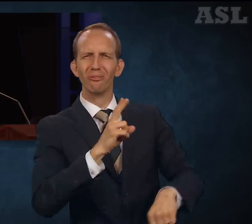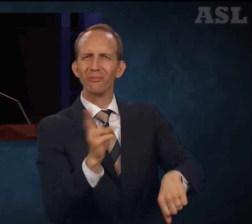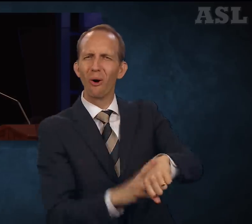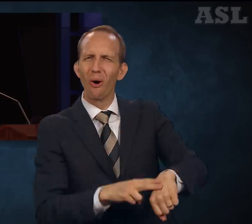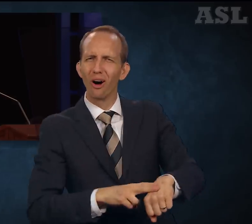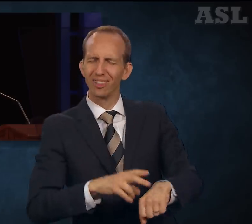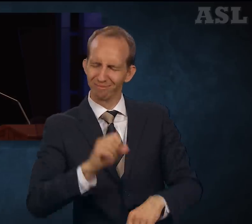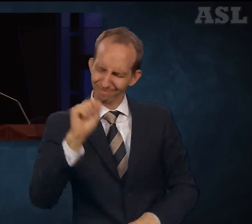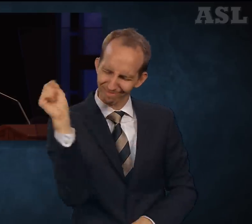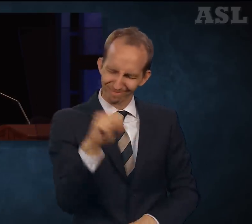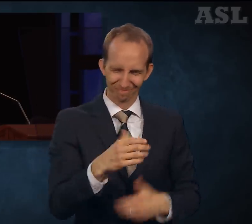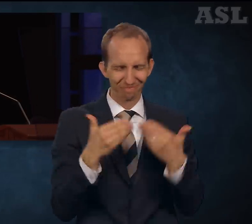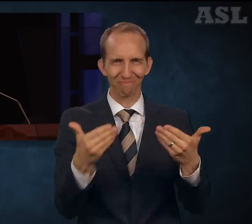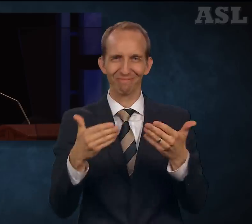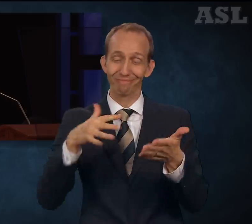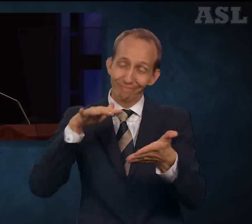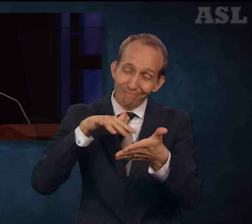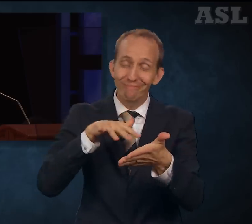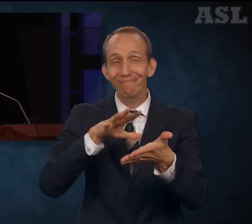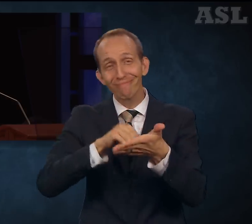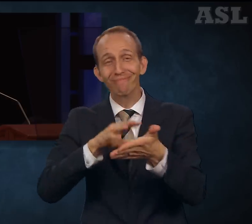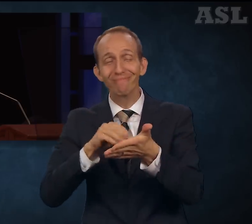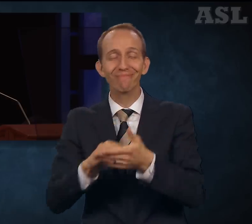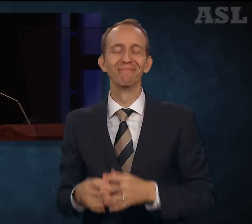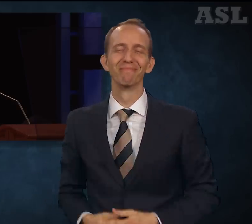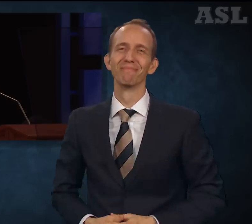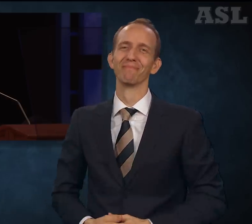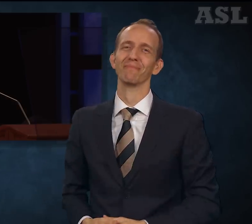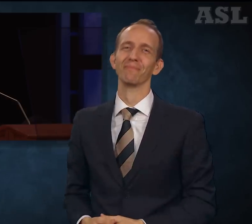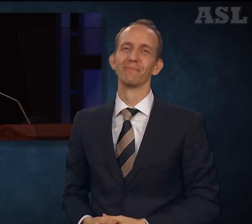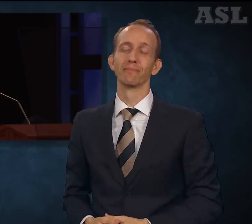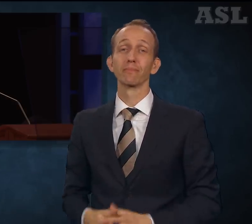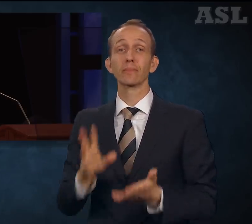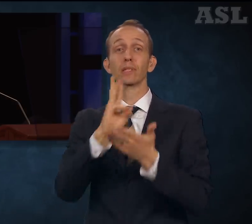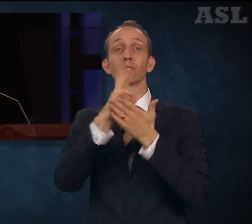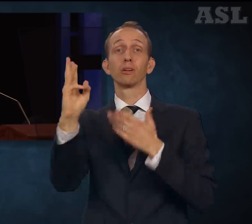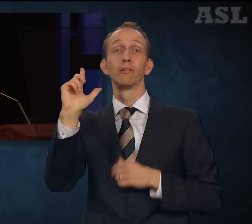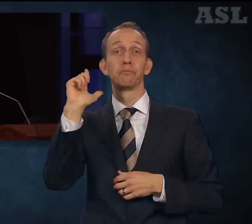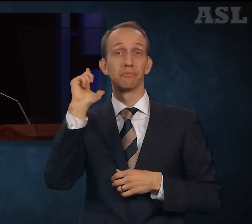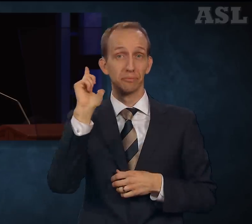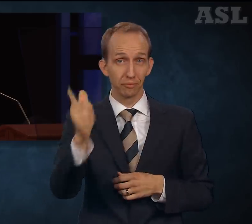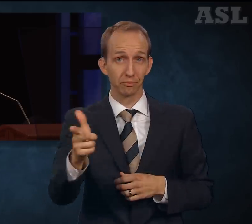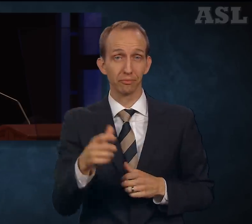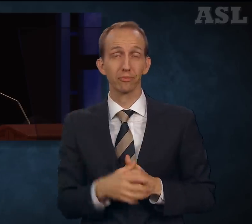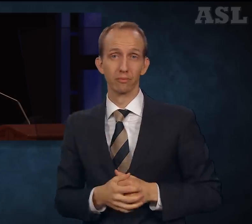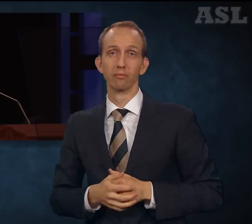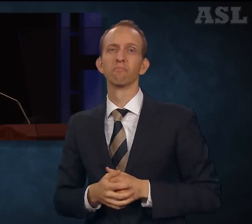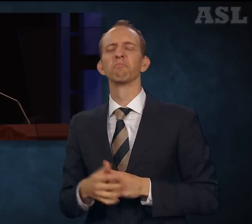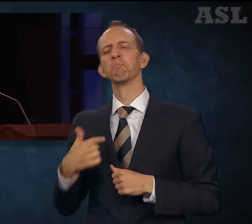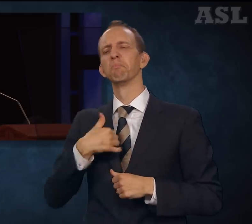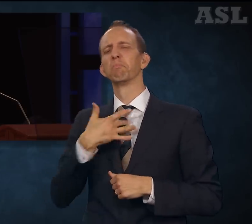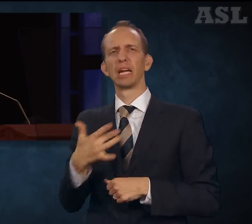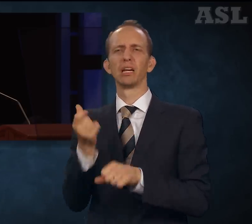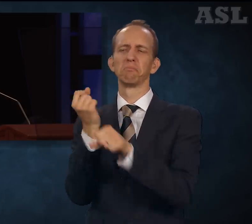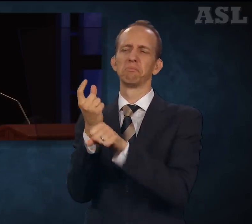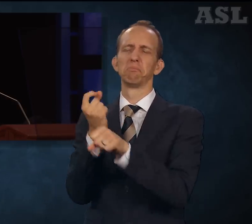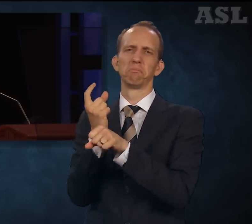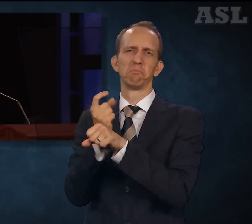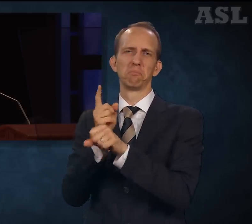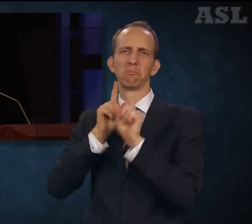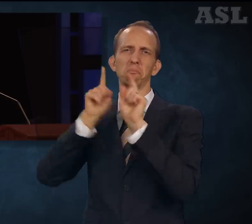WERE TUTORED IN MANDARIN.